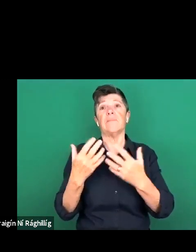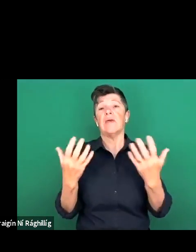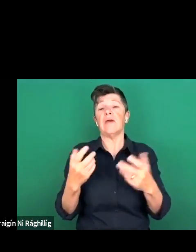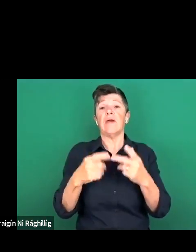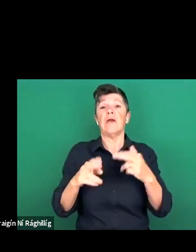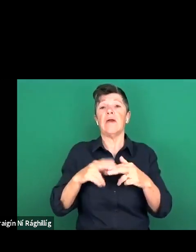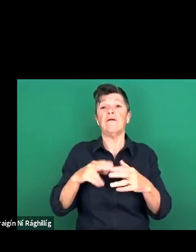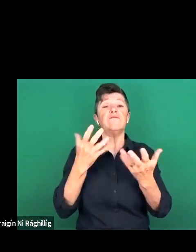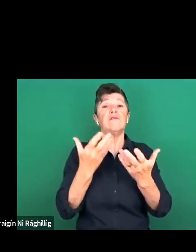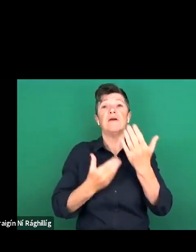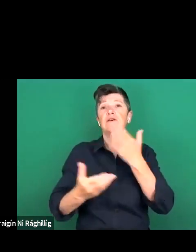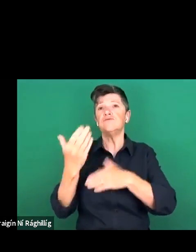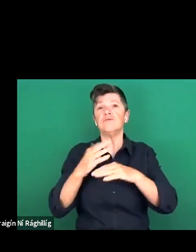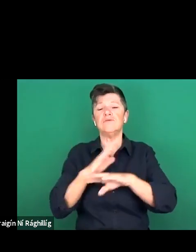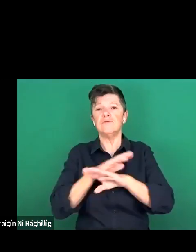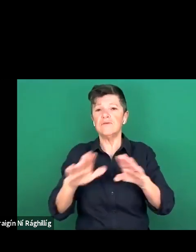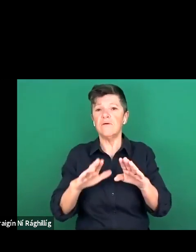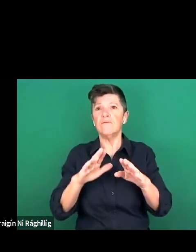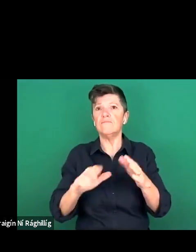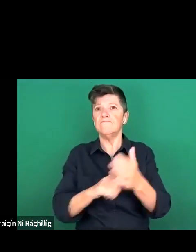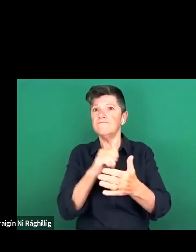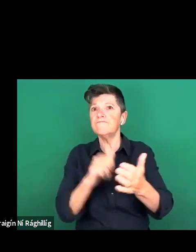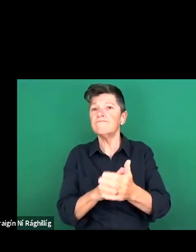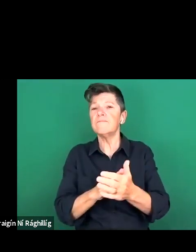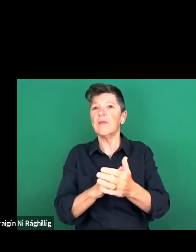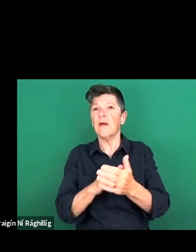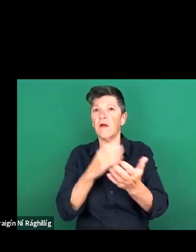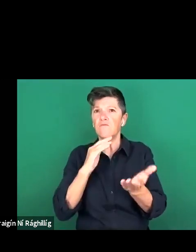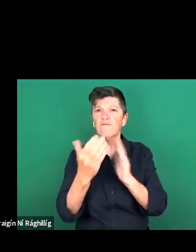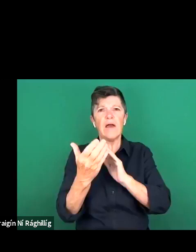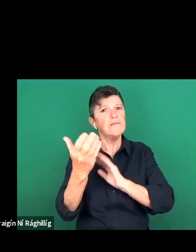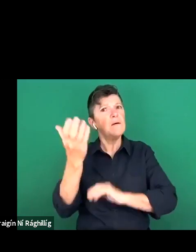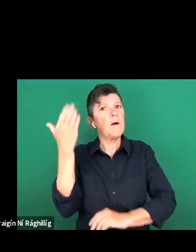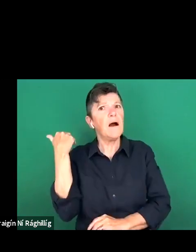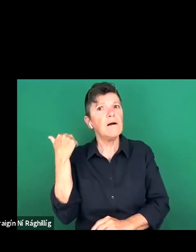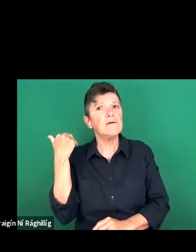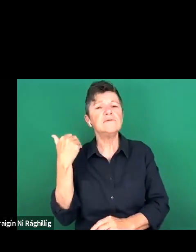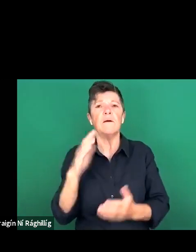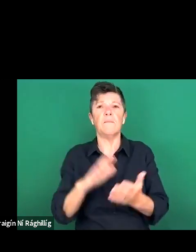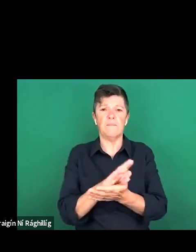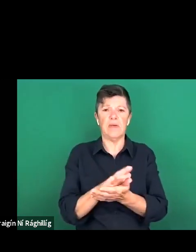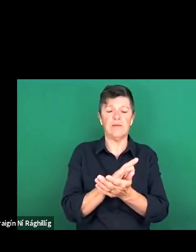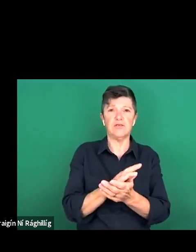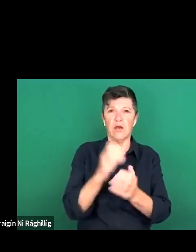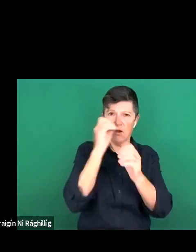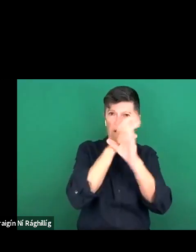my final section on what a reparatory social science might look like.